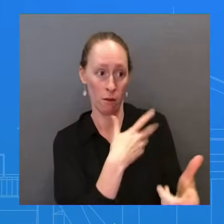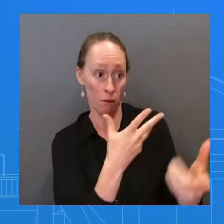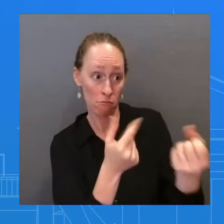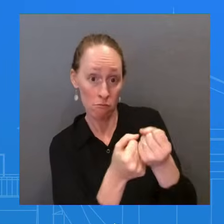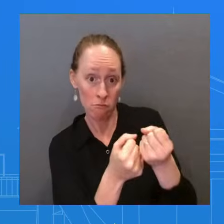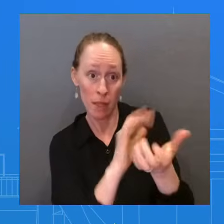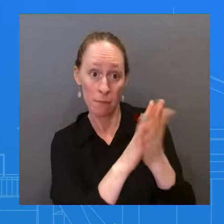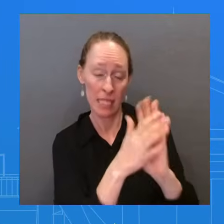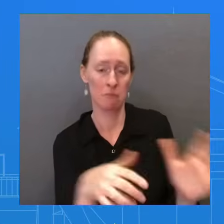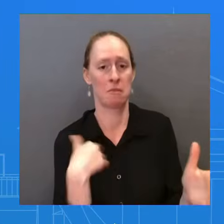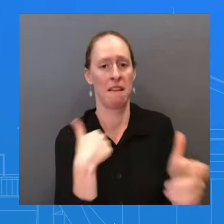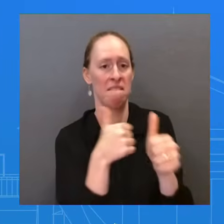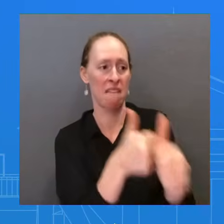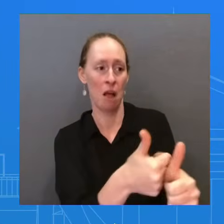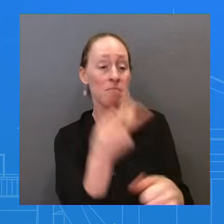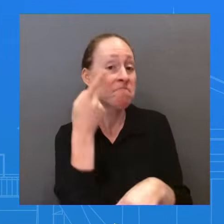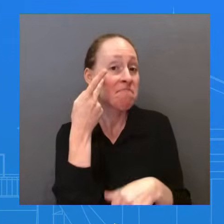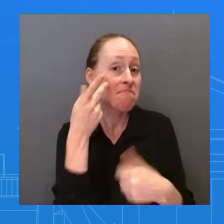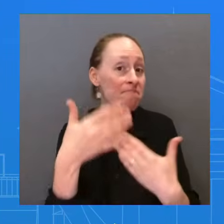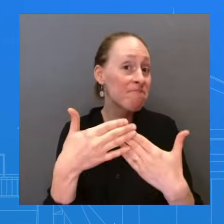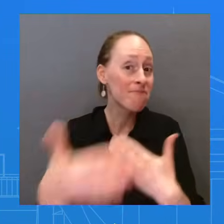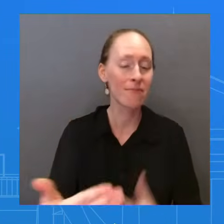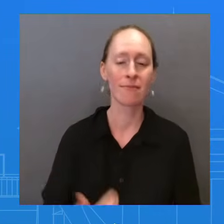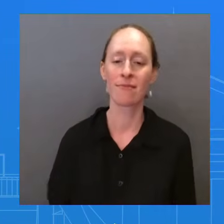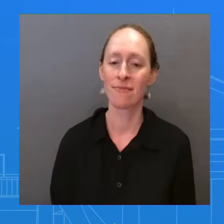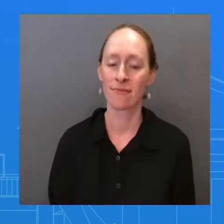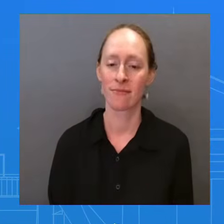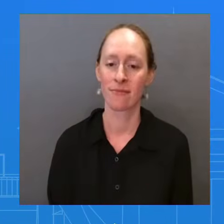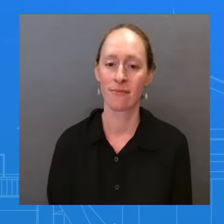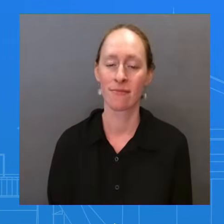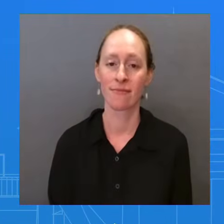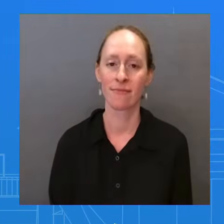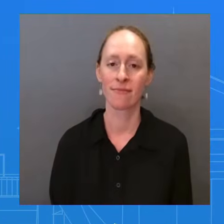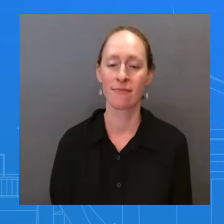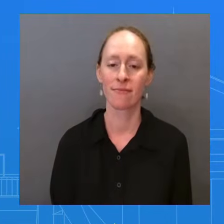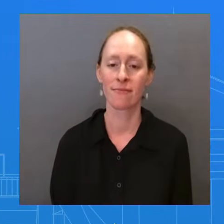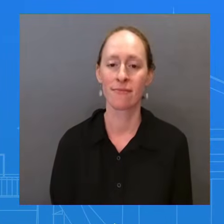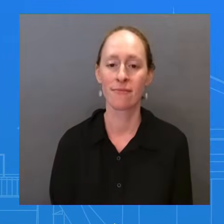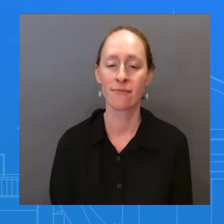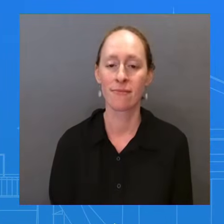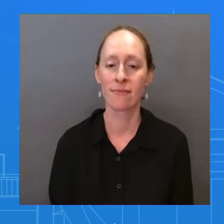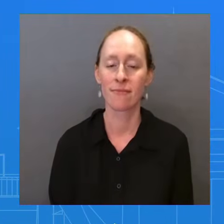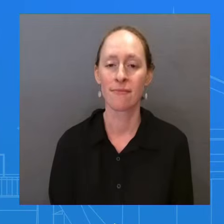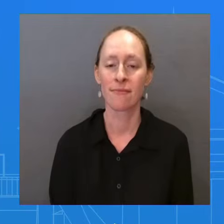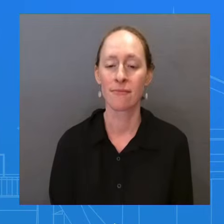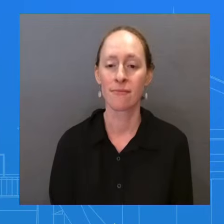in holding that kind of peace summit if Russia wasn't invited and wasn't involved? Mr. Kirby: I think you first got to --